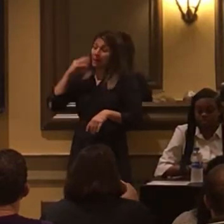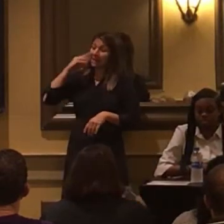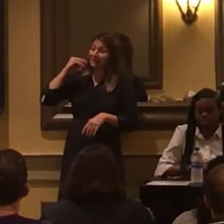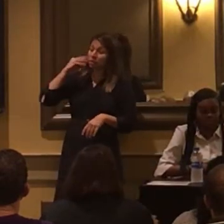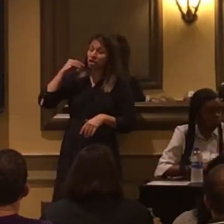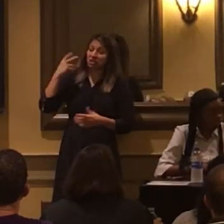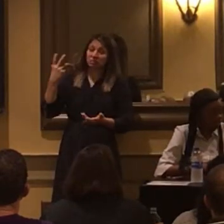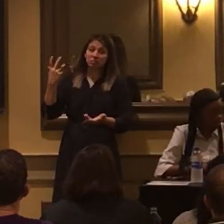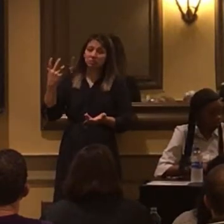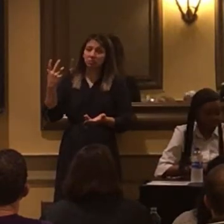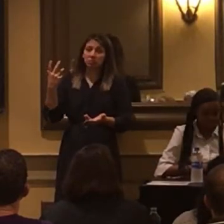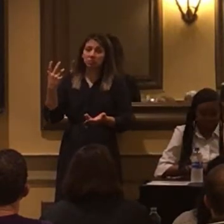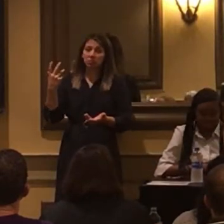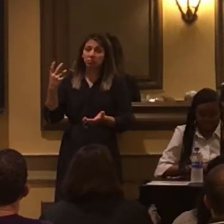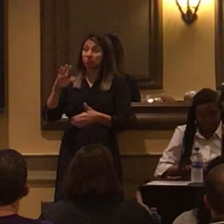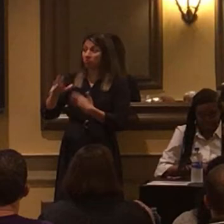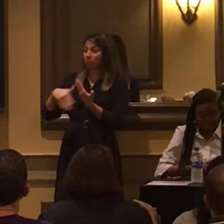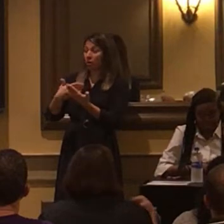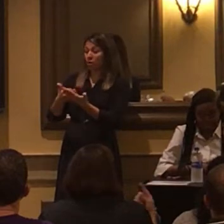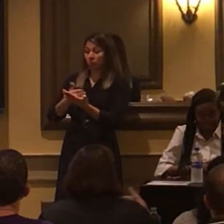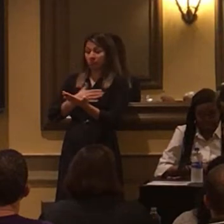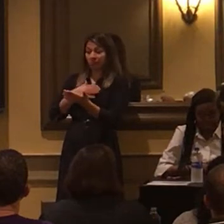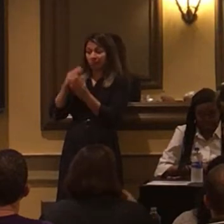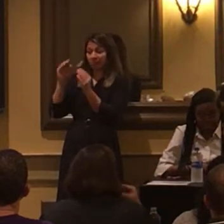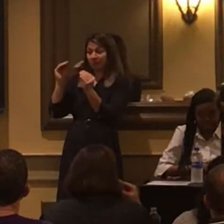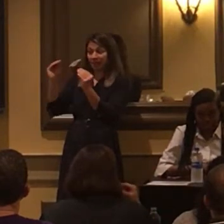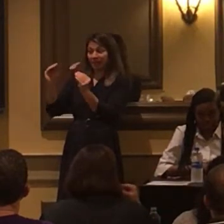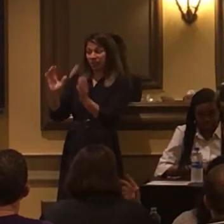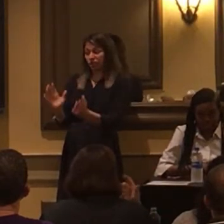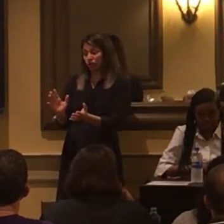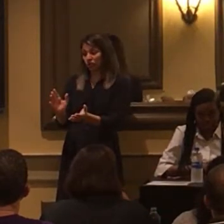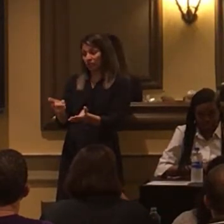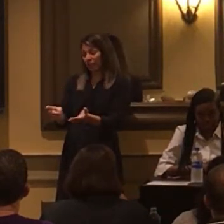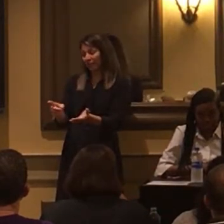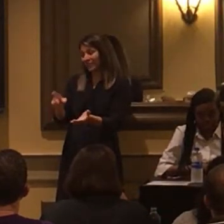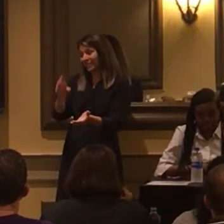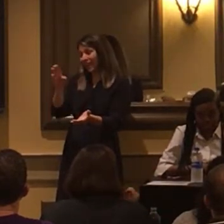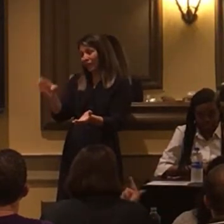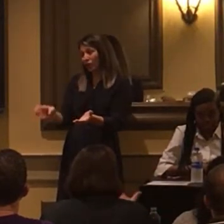all my teachers have never